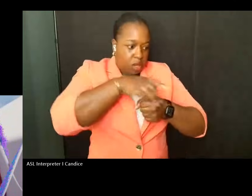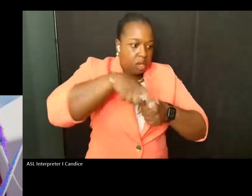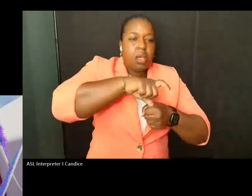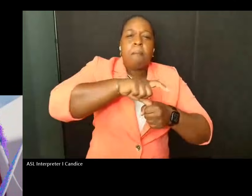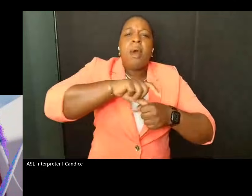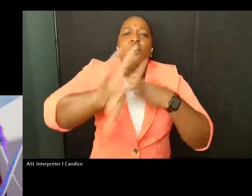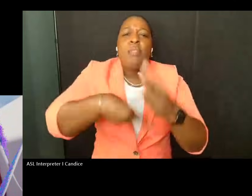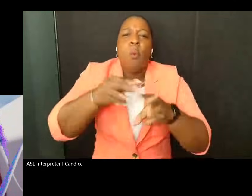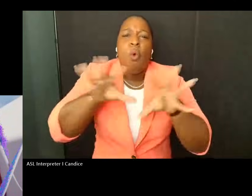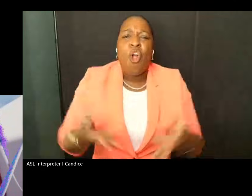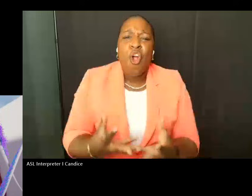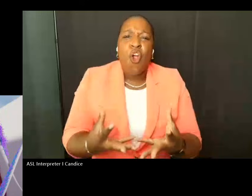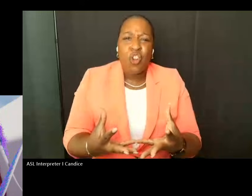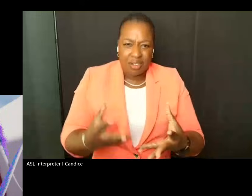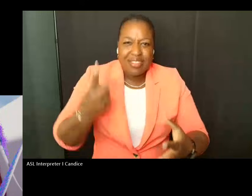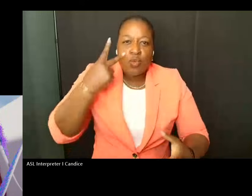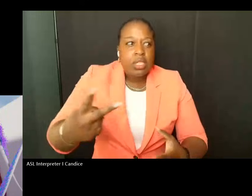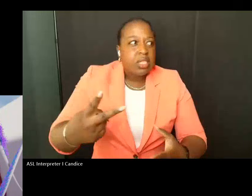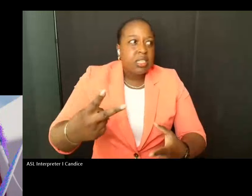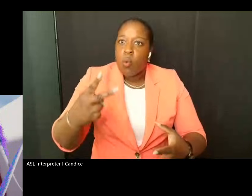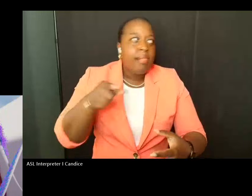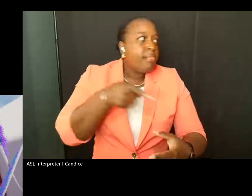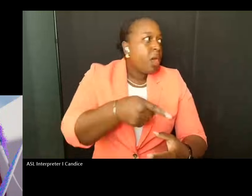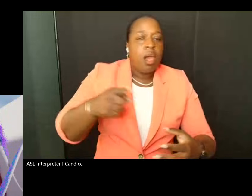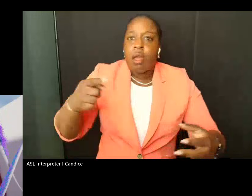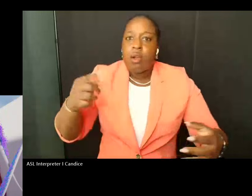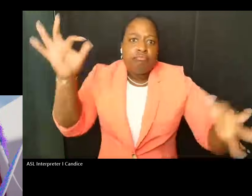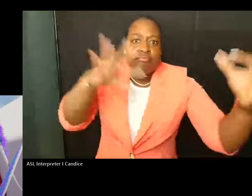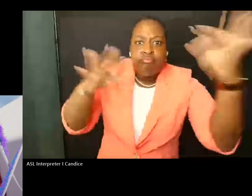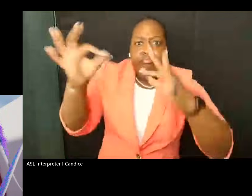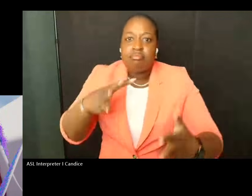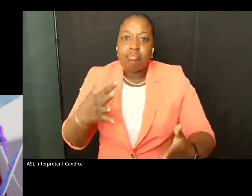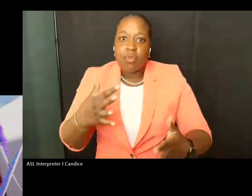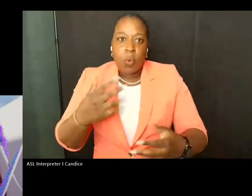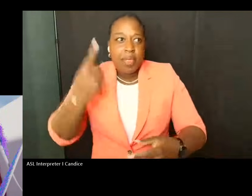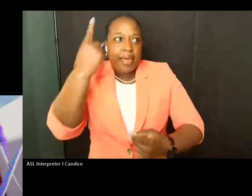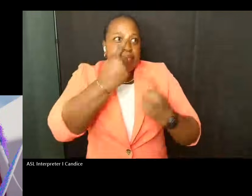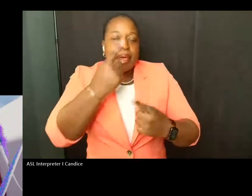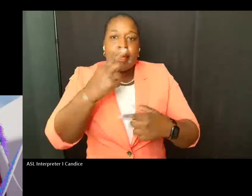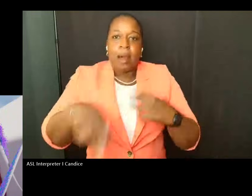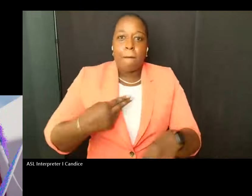to see what their inputs is, or what they think about, you know, what's the best move for his